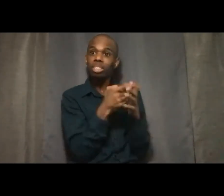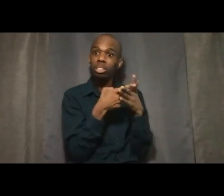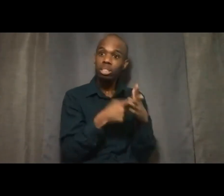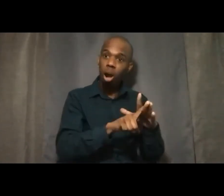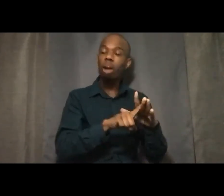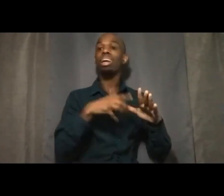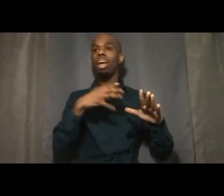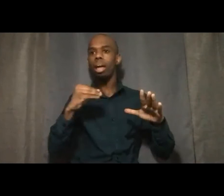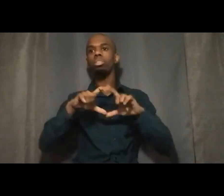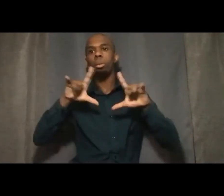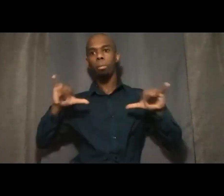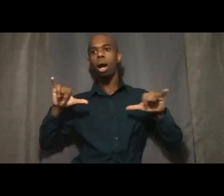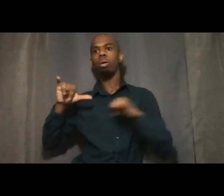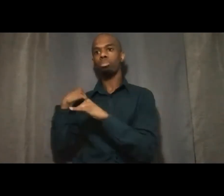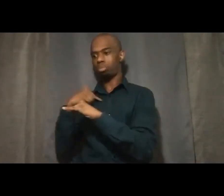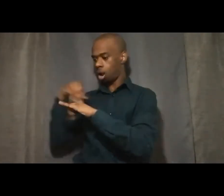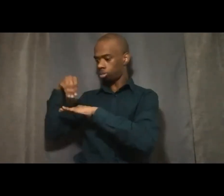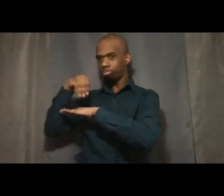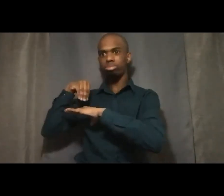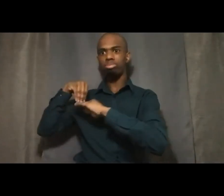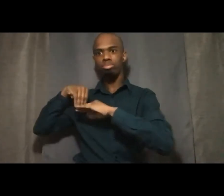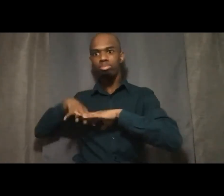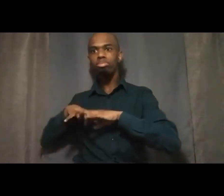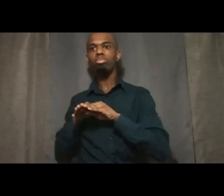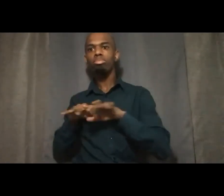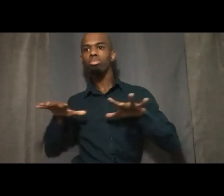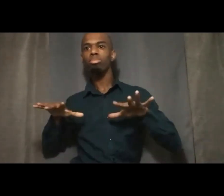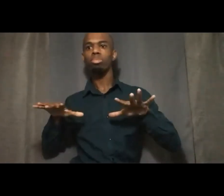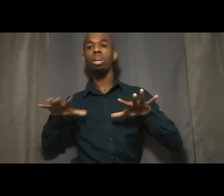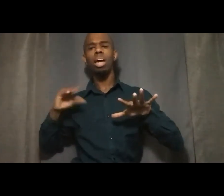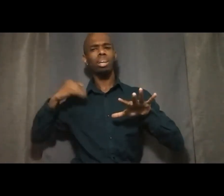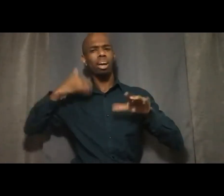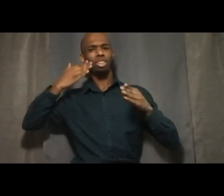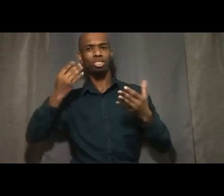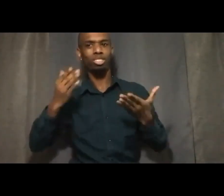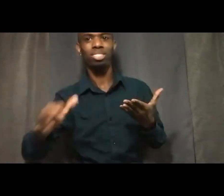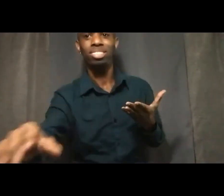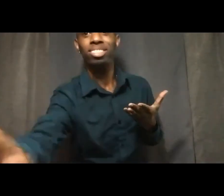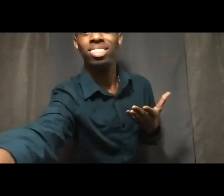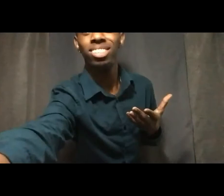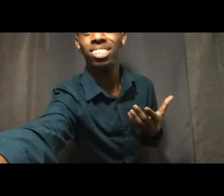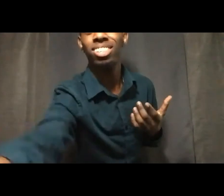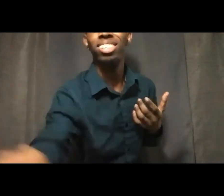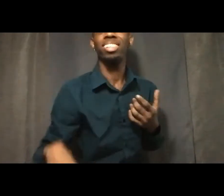And I hope that you go, I was really blessed. I don't know if you know this Dresden, but I was there